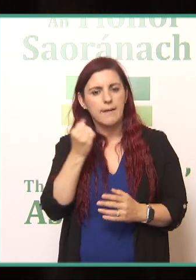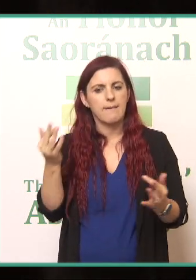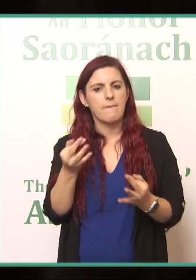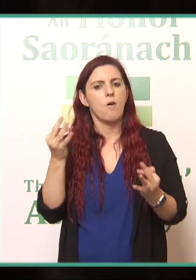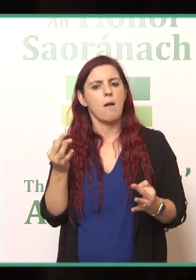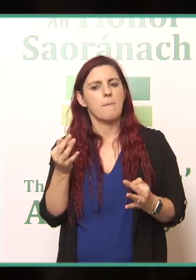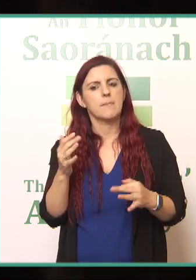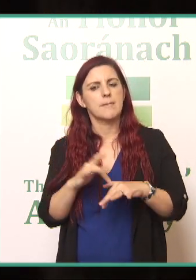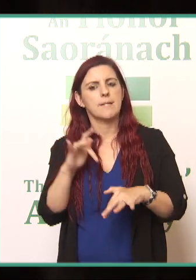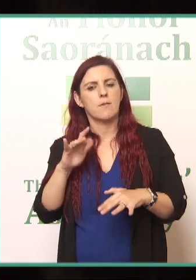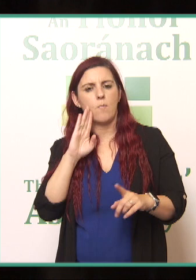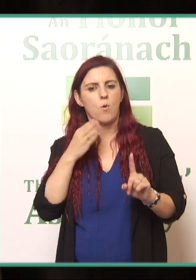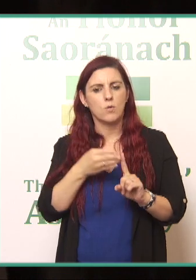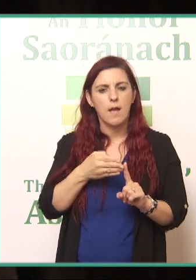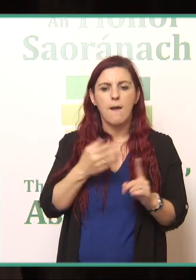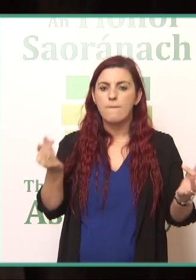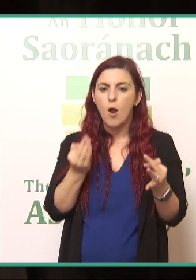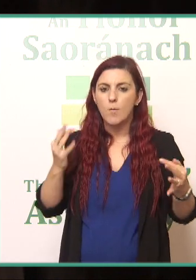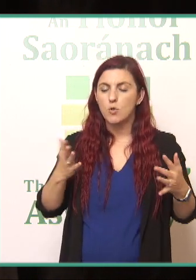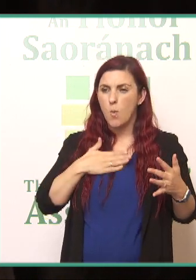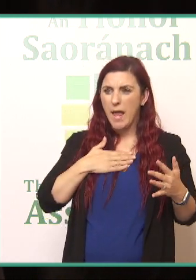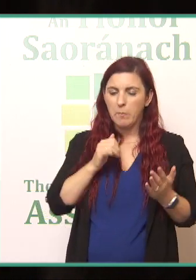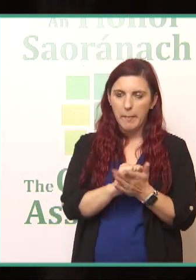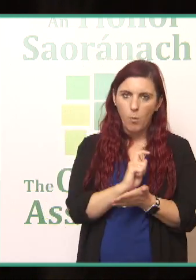approach Farmers don't like paperwork they want to get on with the farming and we enable them to